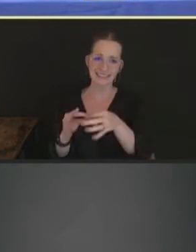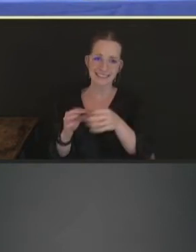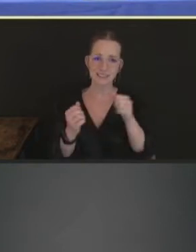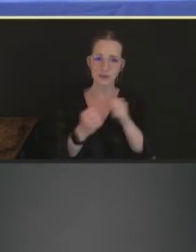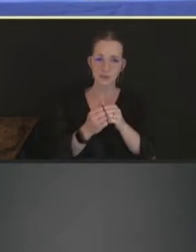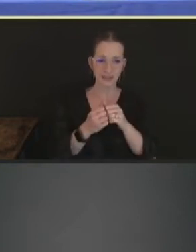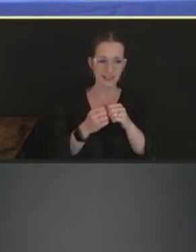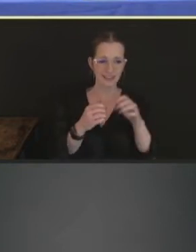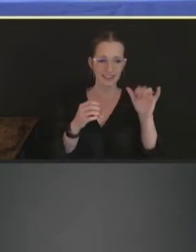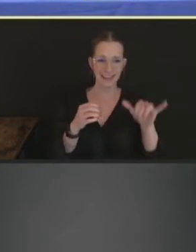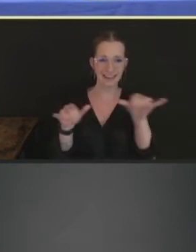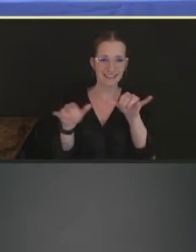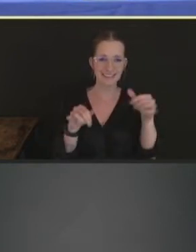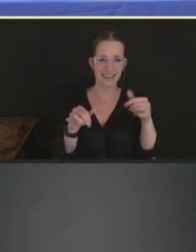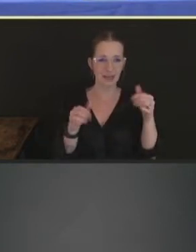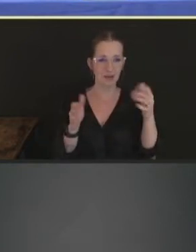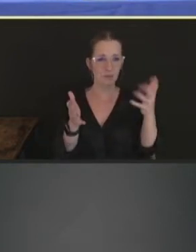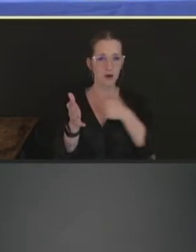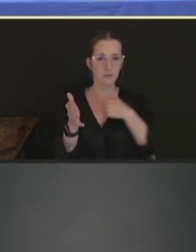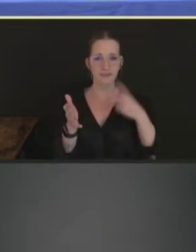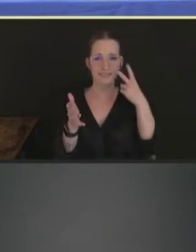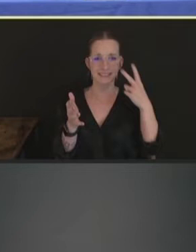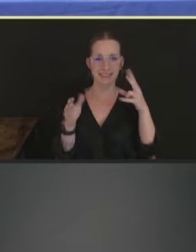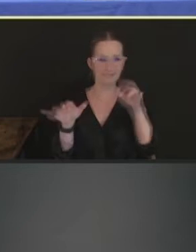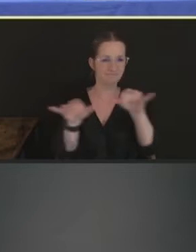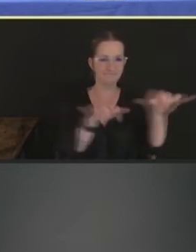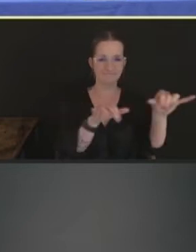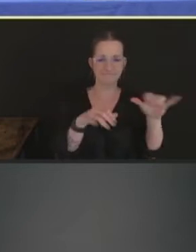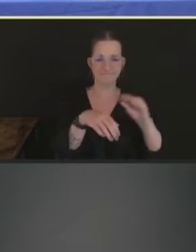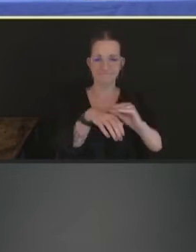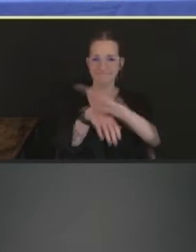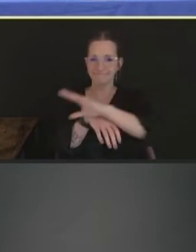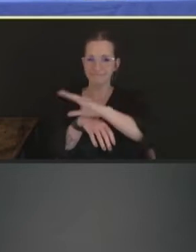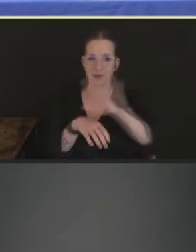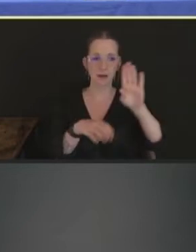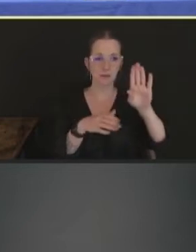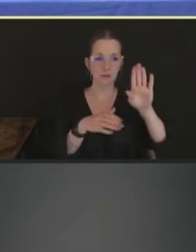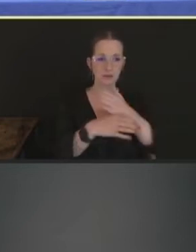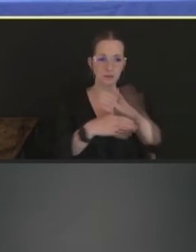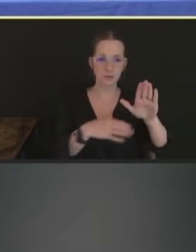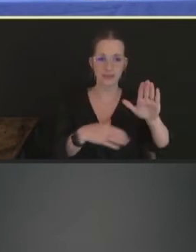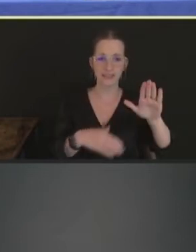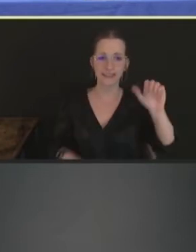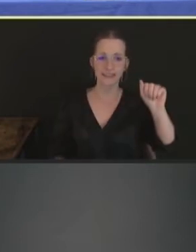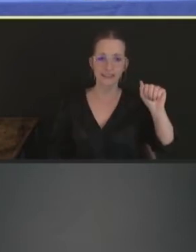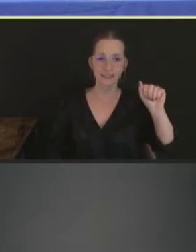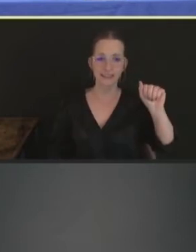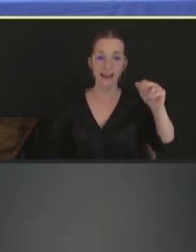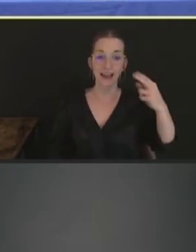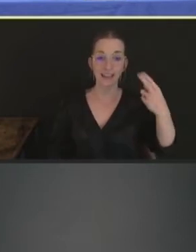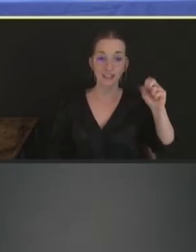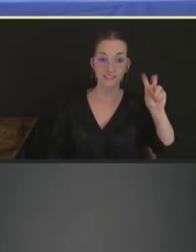I might mention that obviously the vaccine we were looking for was the older vaccine,